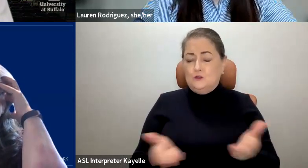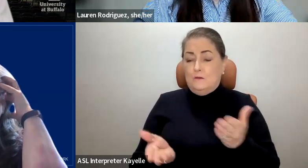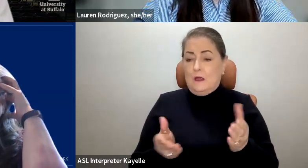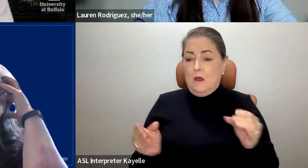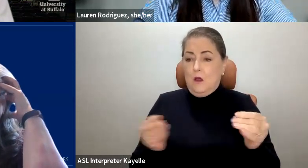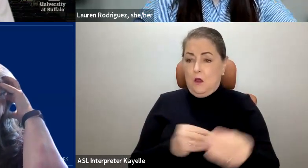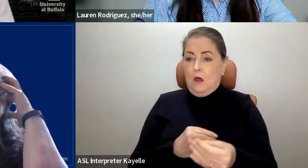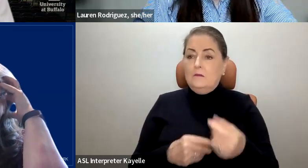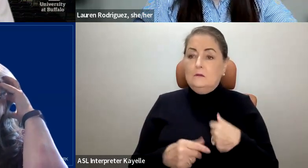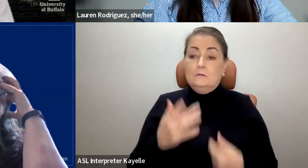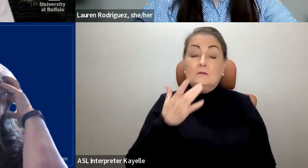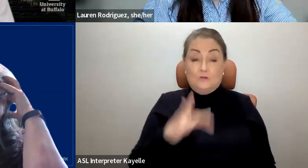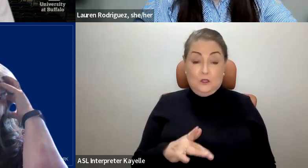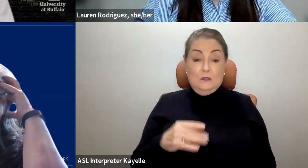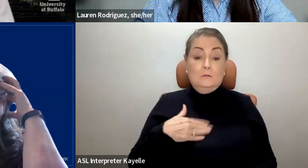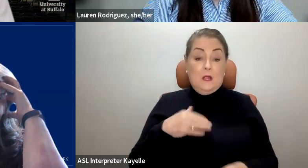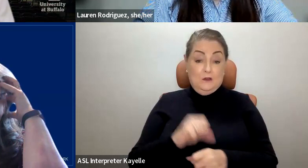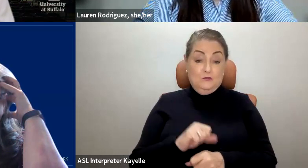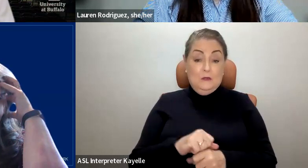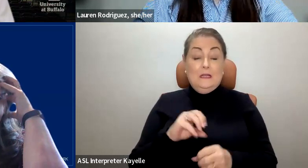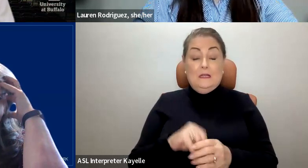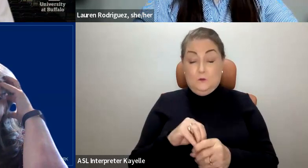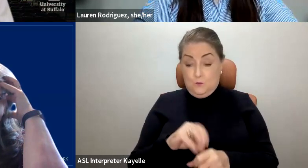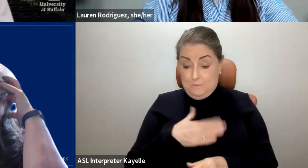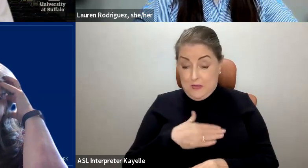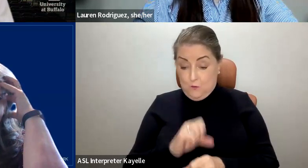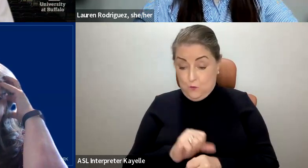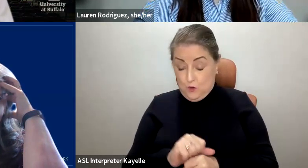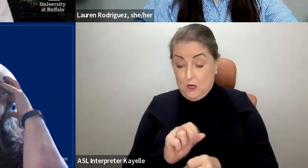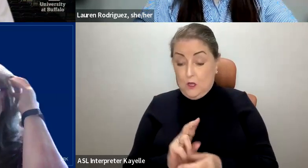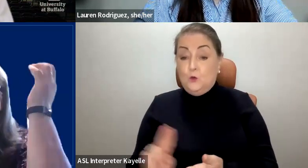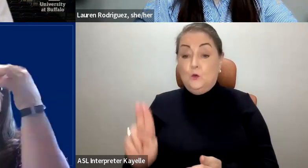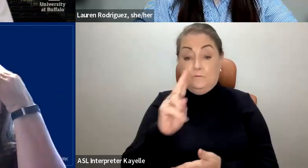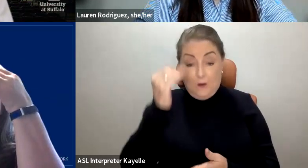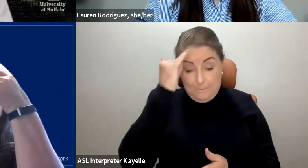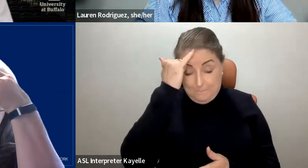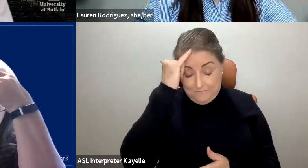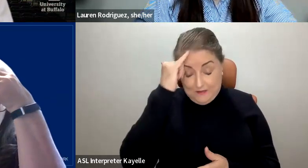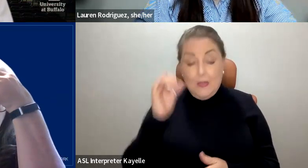had been fortunate in my career both in the work that I did at the University of Buffalo and the work I've done over the last